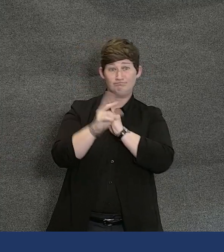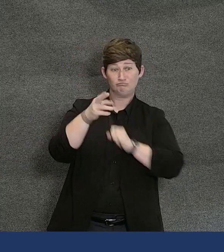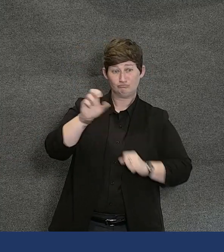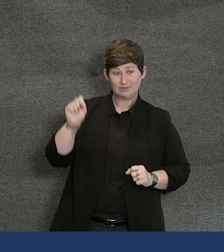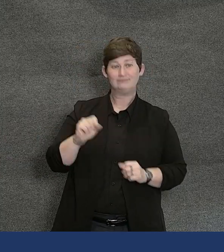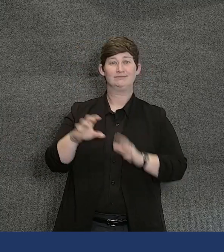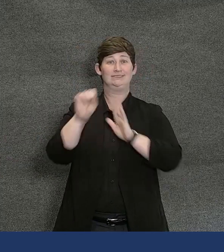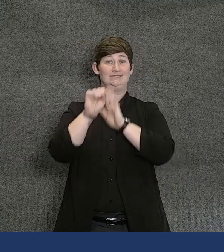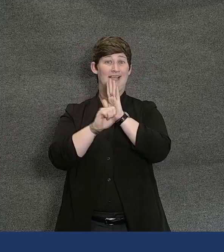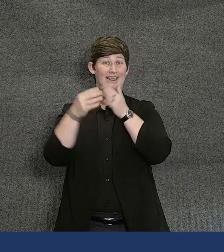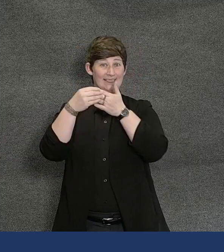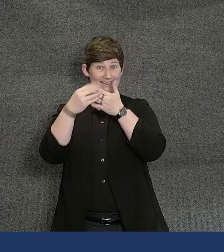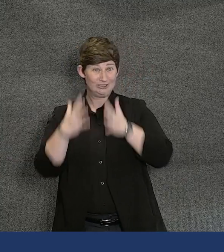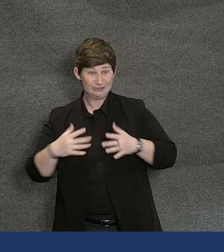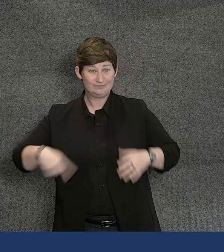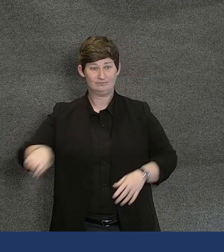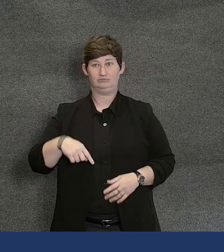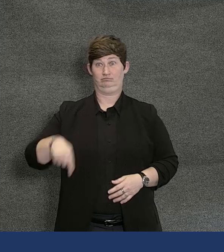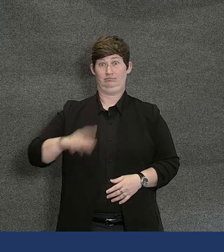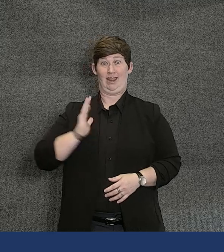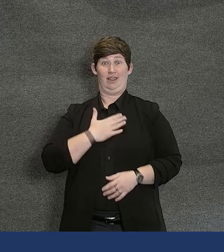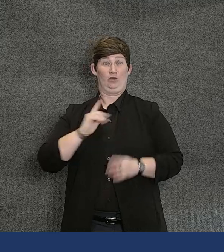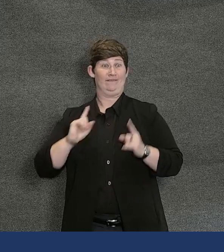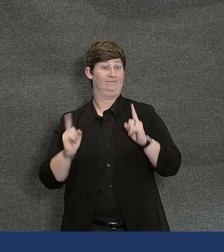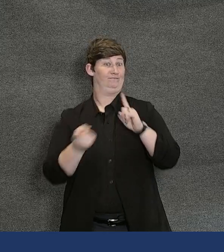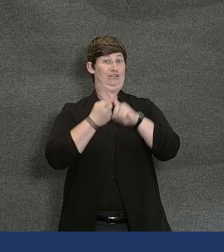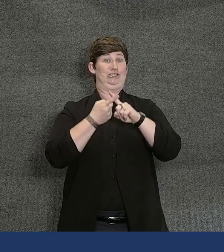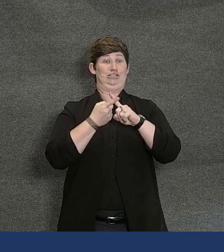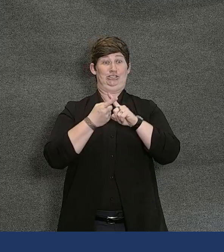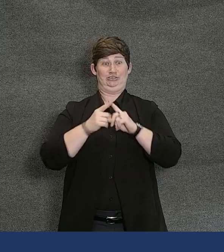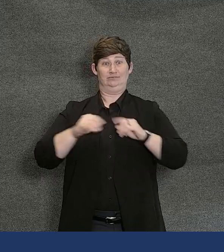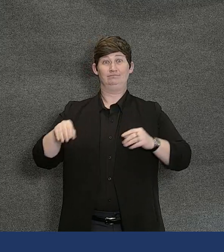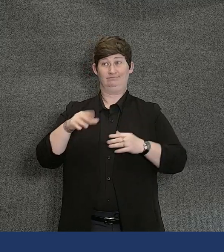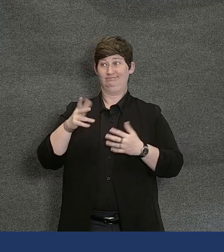This is our first live in-person forum since COVID.